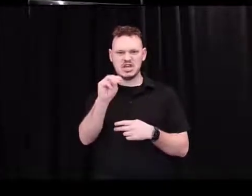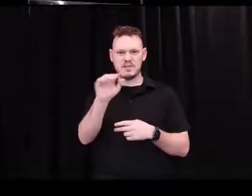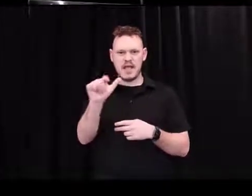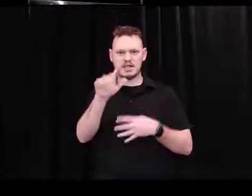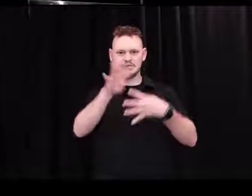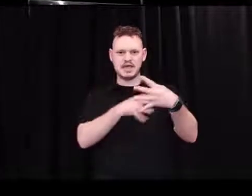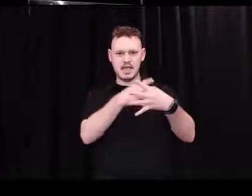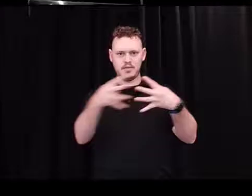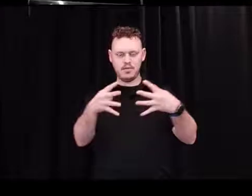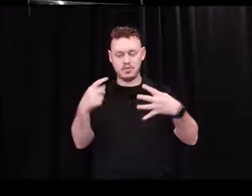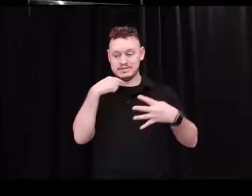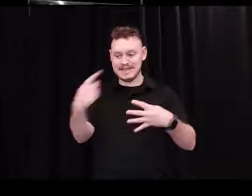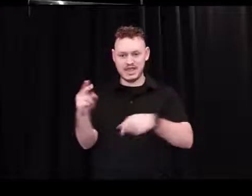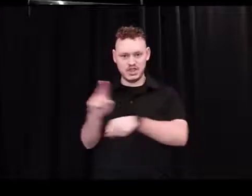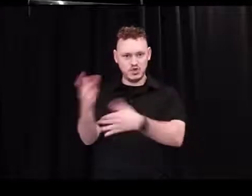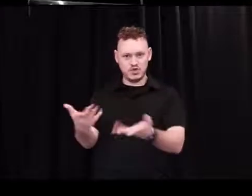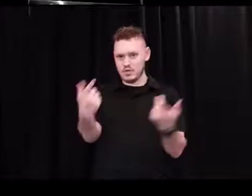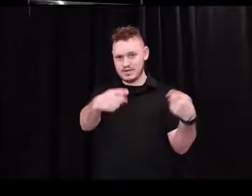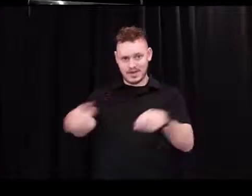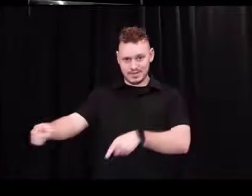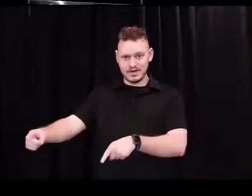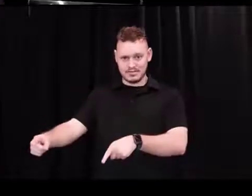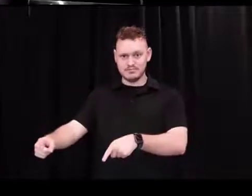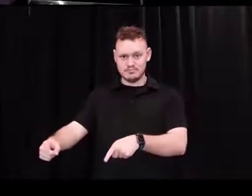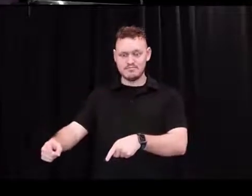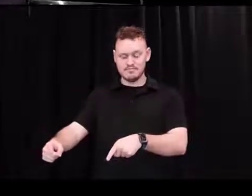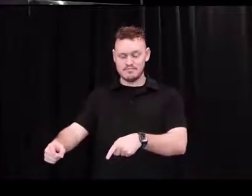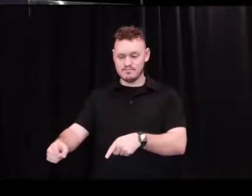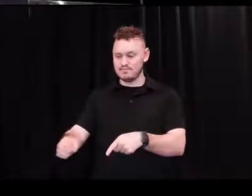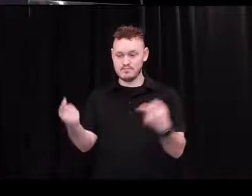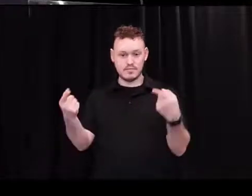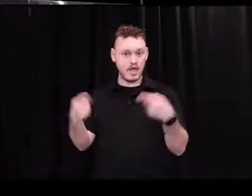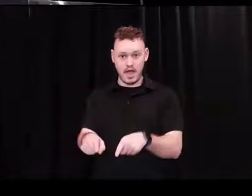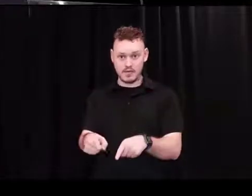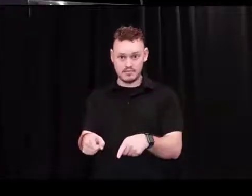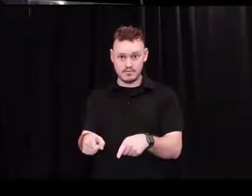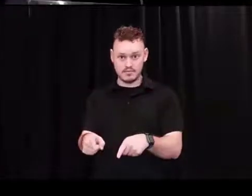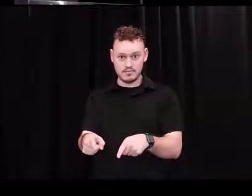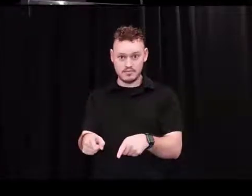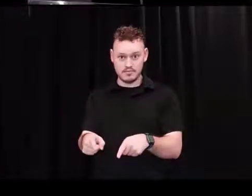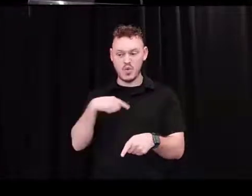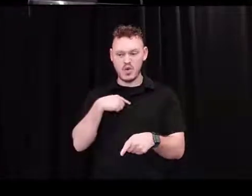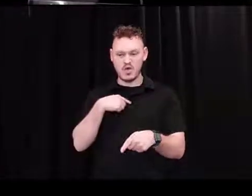telling the user what's happening, and what's happening is that we are sorting the content,